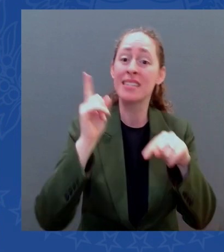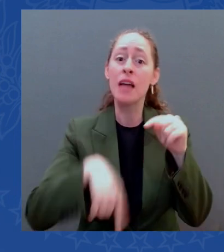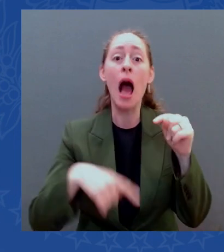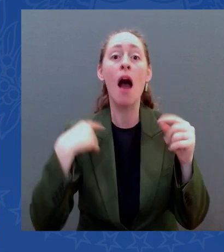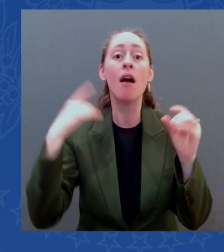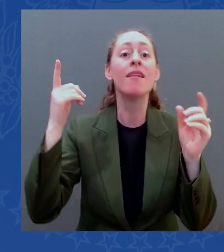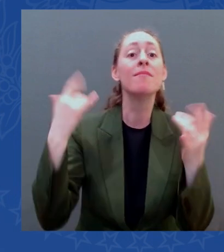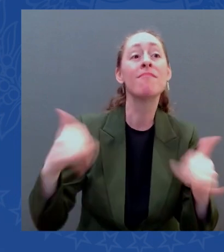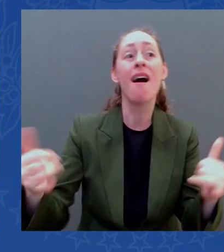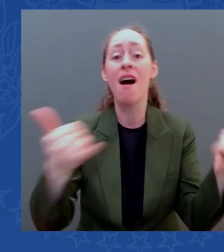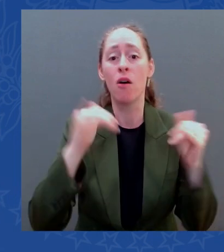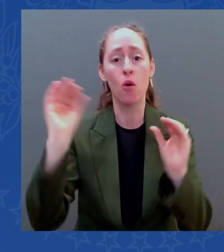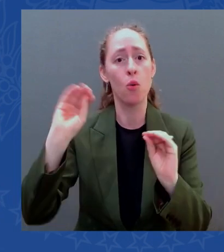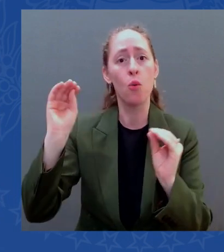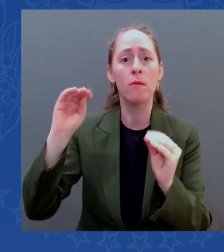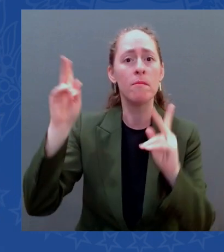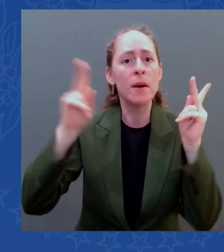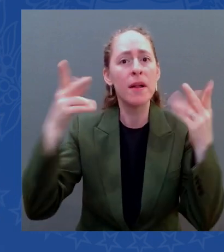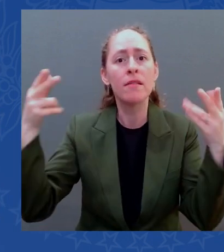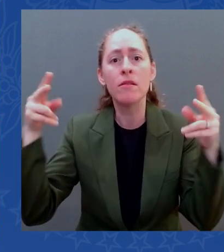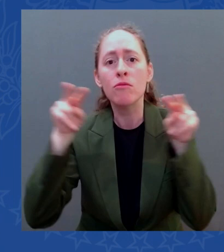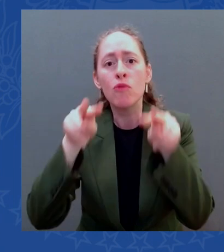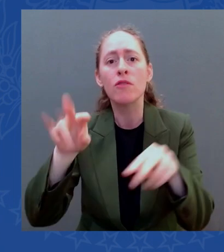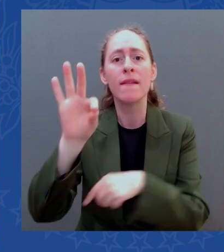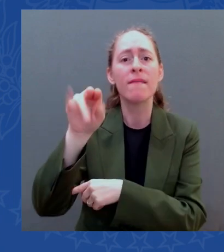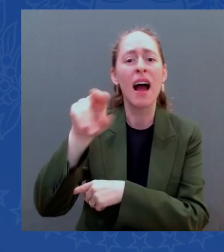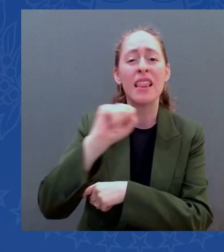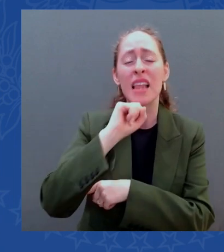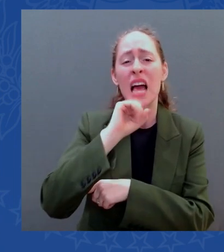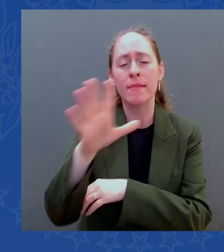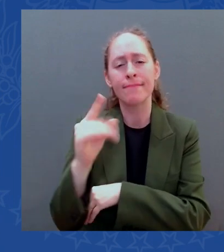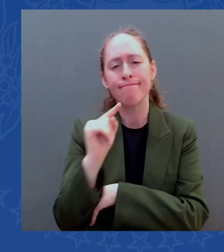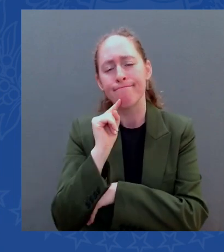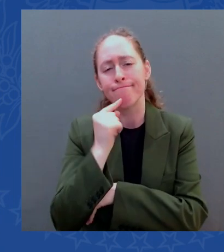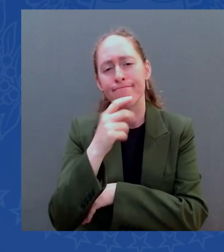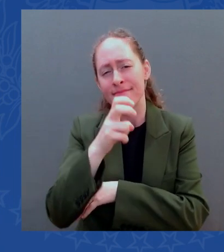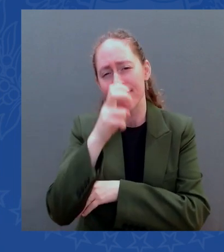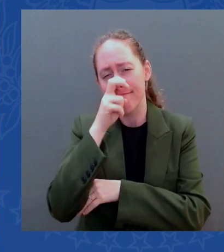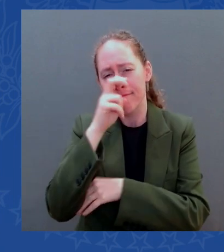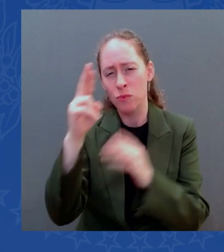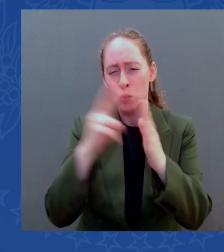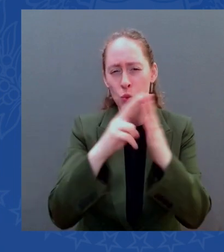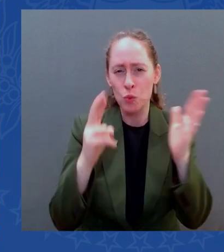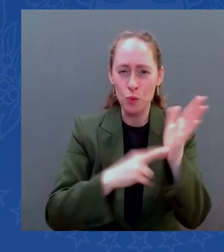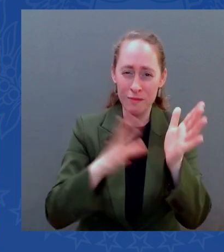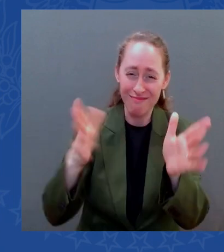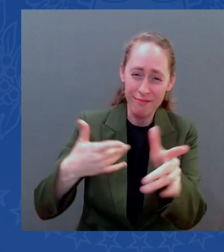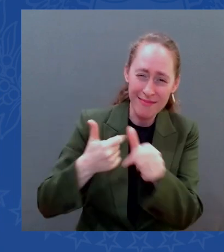and daily COVID testing. But our group embraced it. We embraced the challenge and, boy, did it pay off.